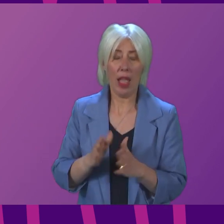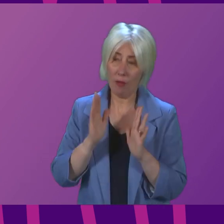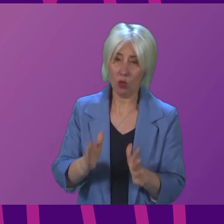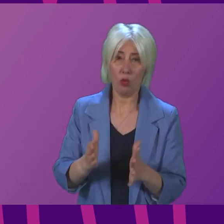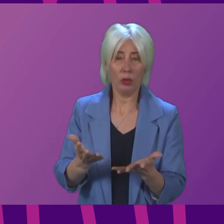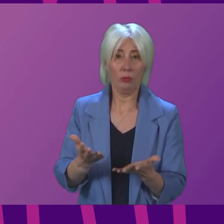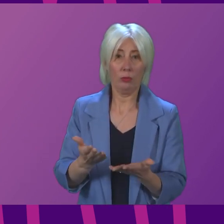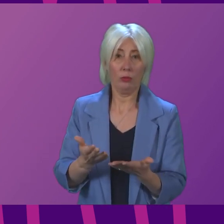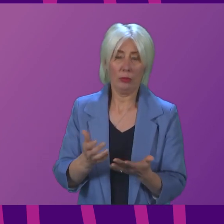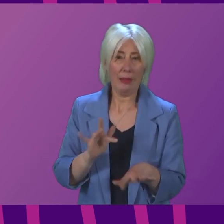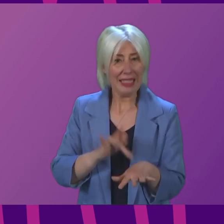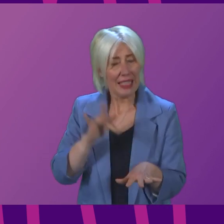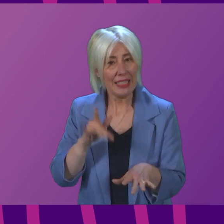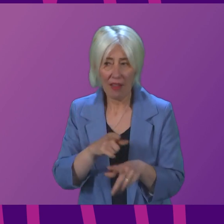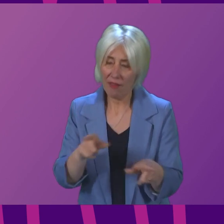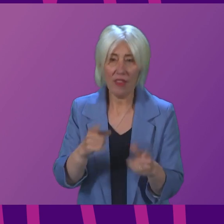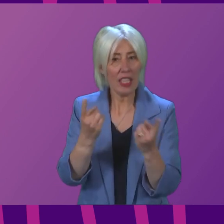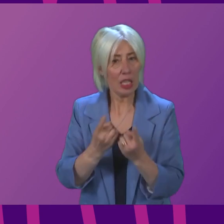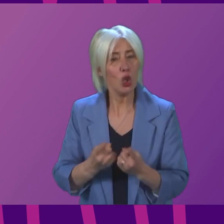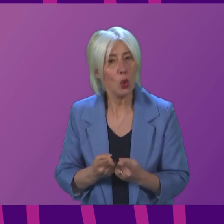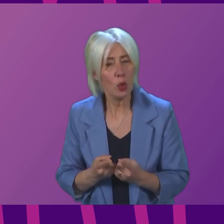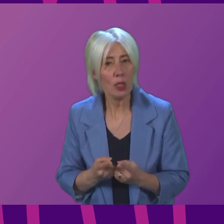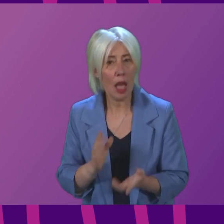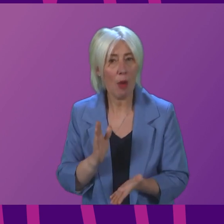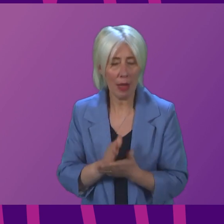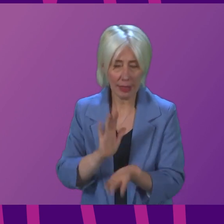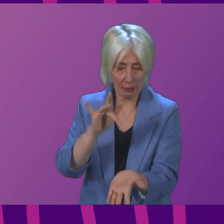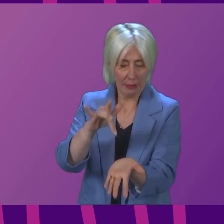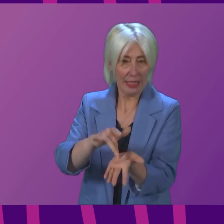incredibly sensitively and, in doing so, to have at the heart of it the rights of all